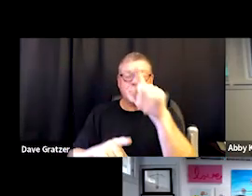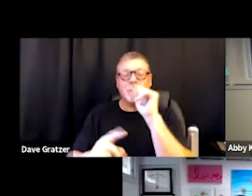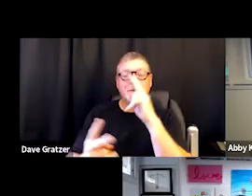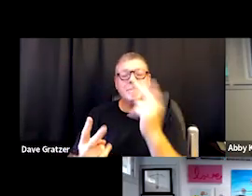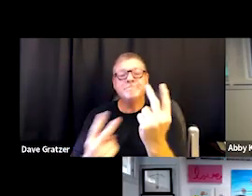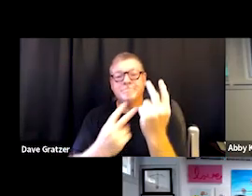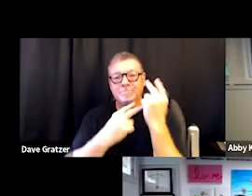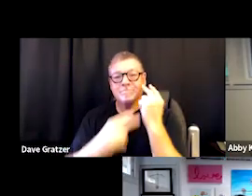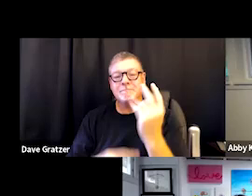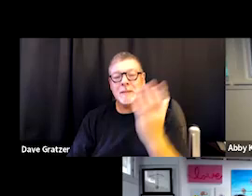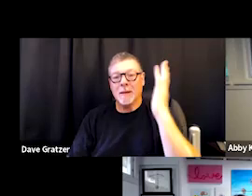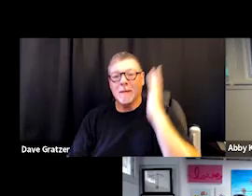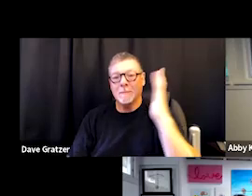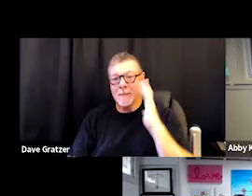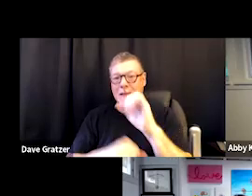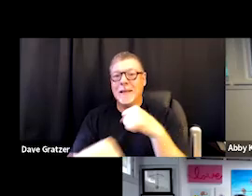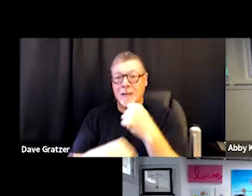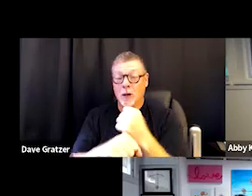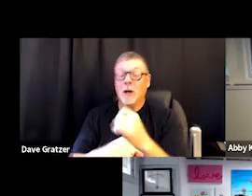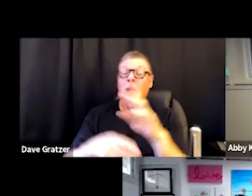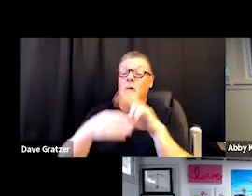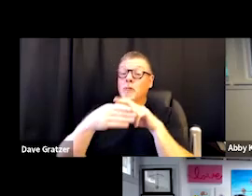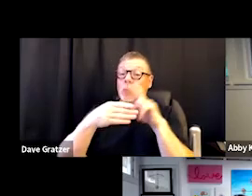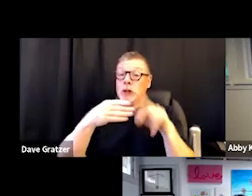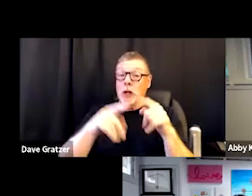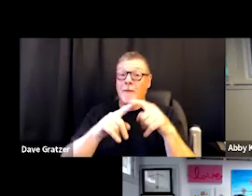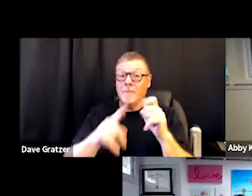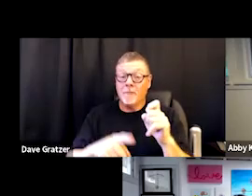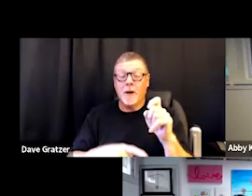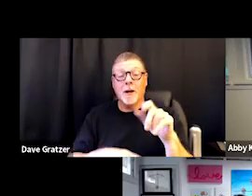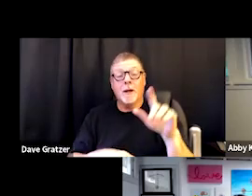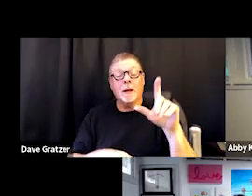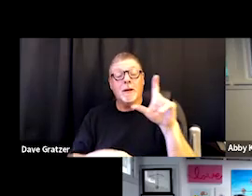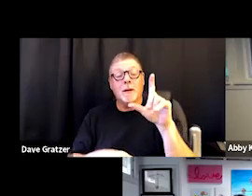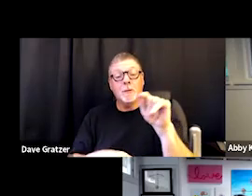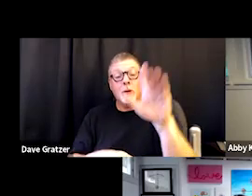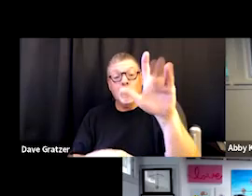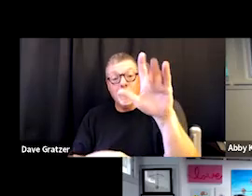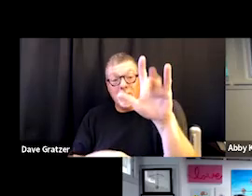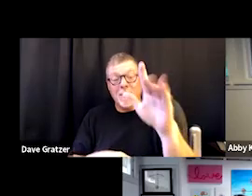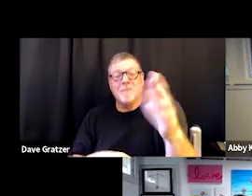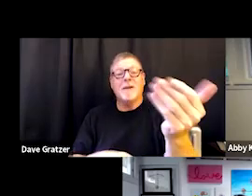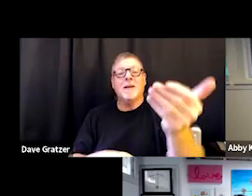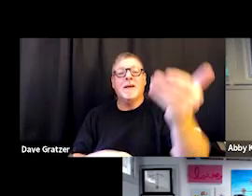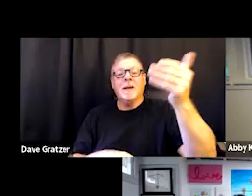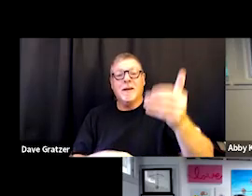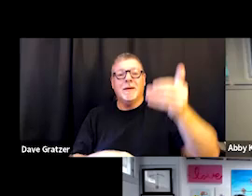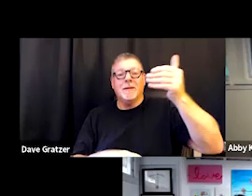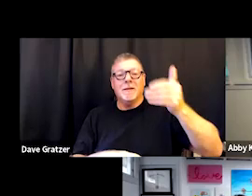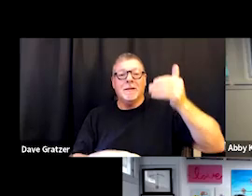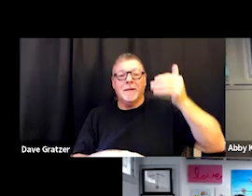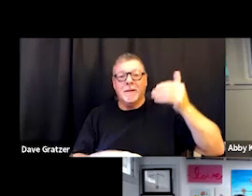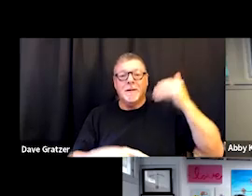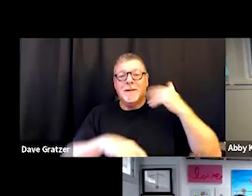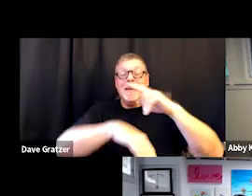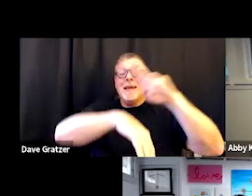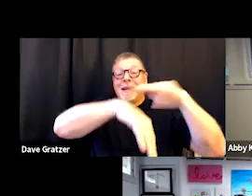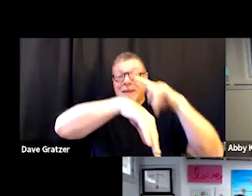So if you say, these are our outcomes for FY 2025, you can compare that to what it was nationally in 2024.